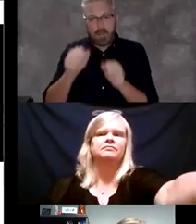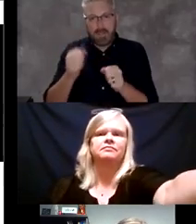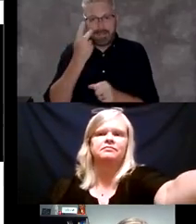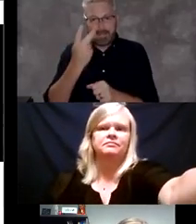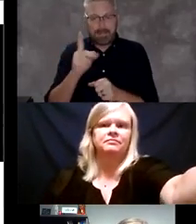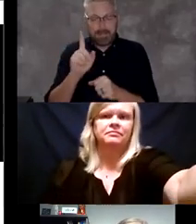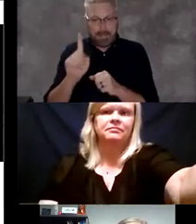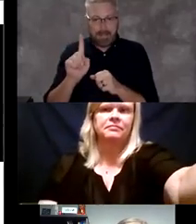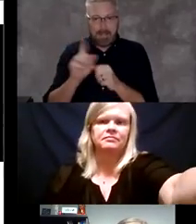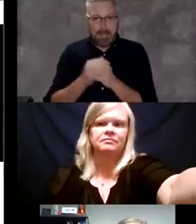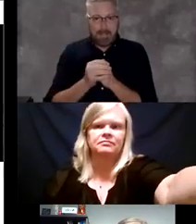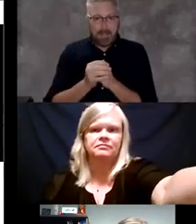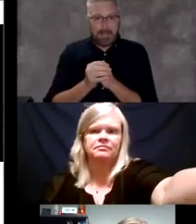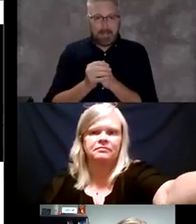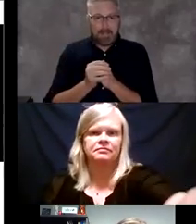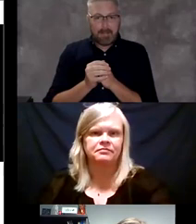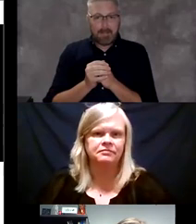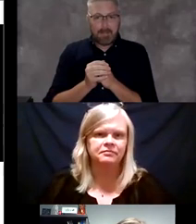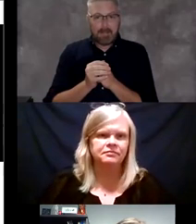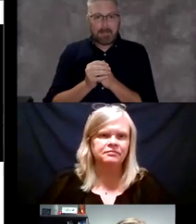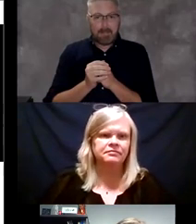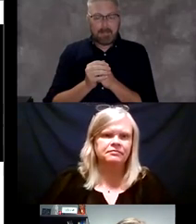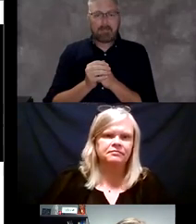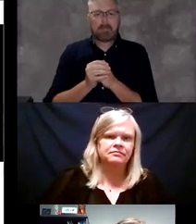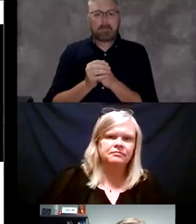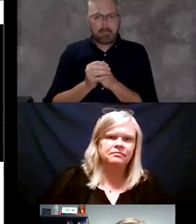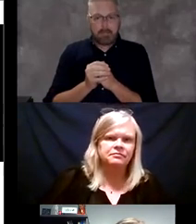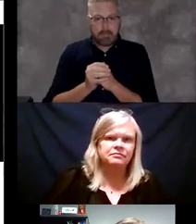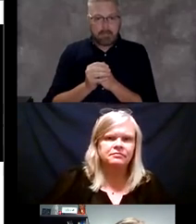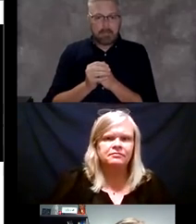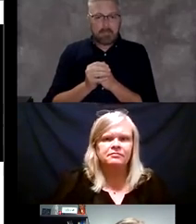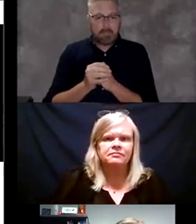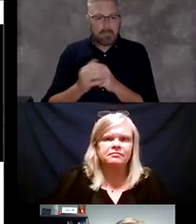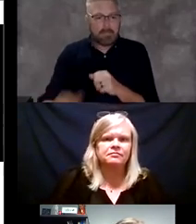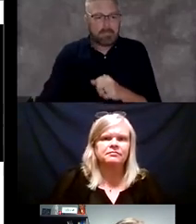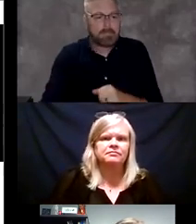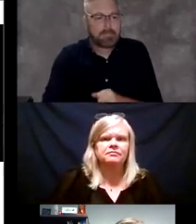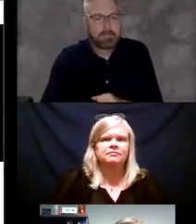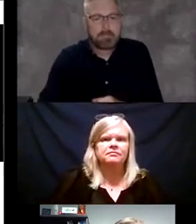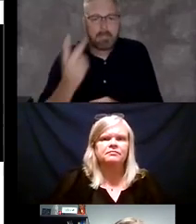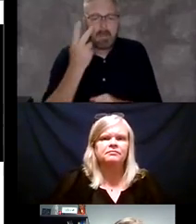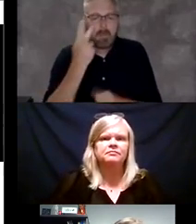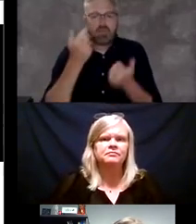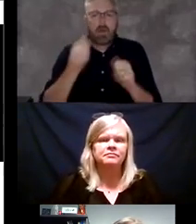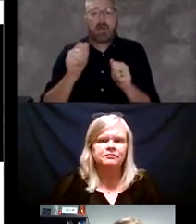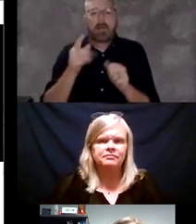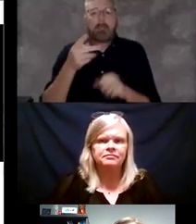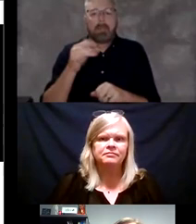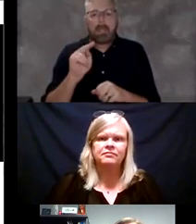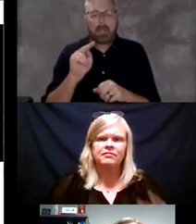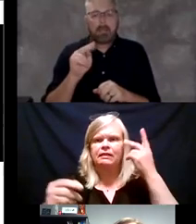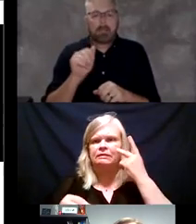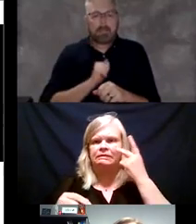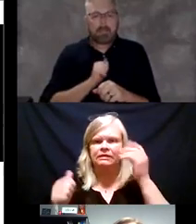I'M NOT SURE HOW TO FIX THAT. LET'S SEE IF I CAN PIN IT.